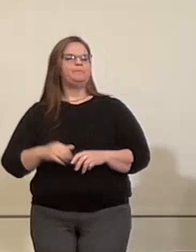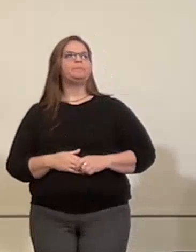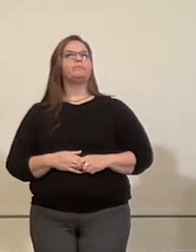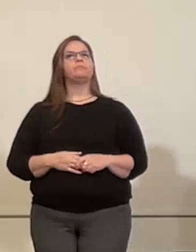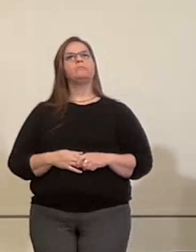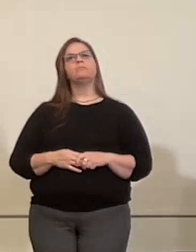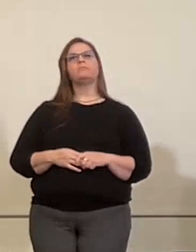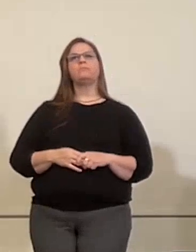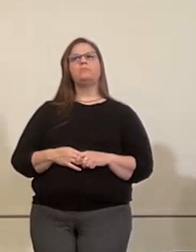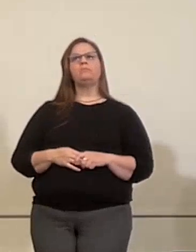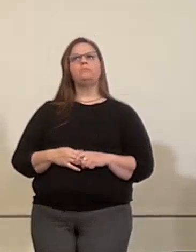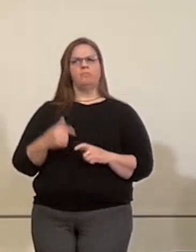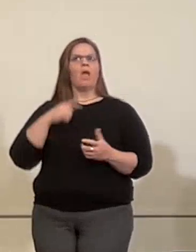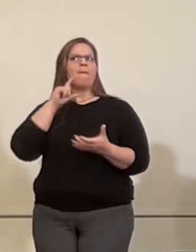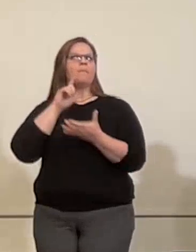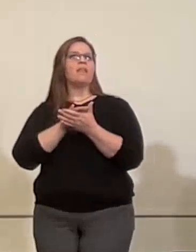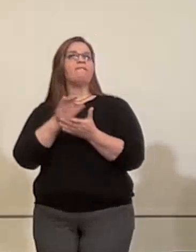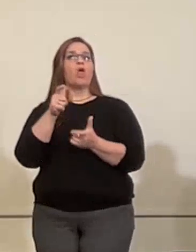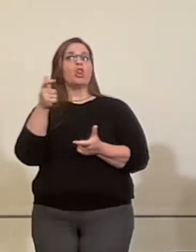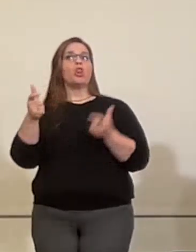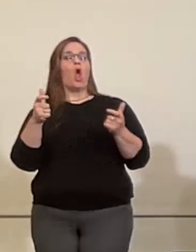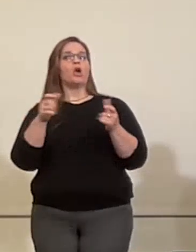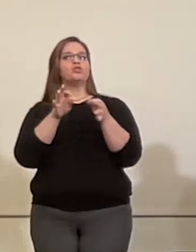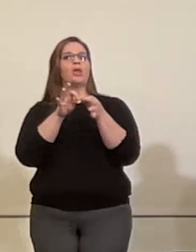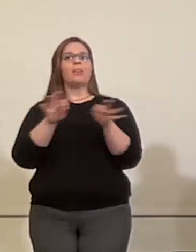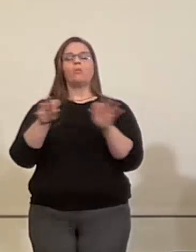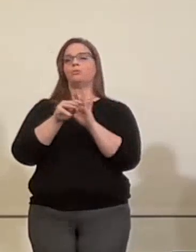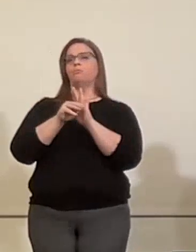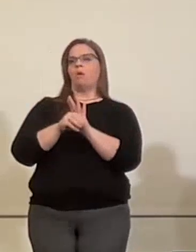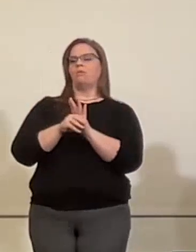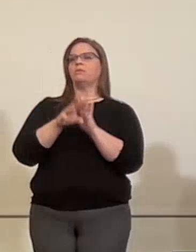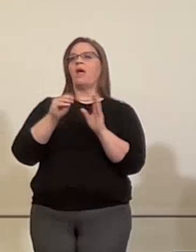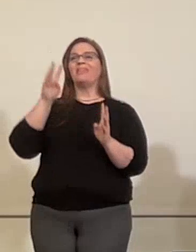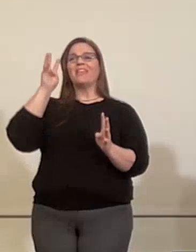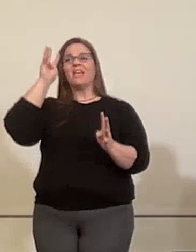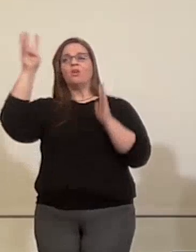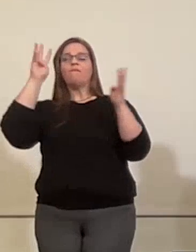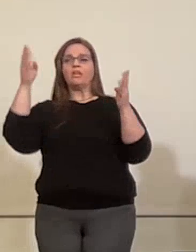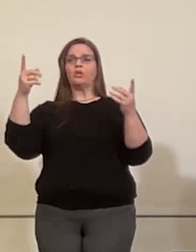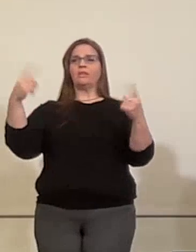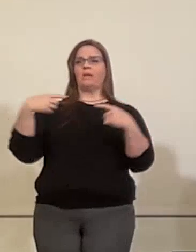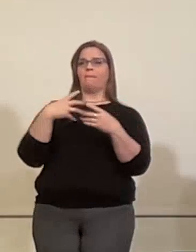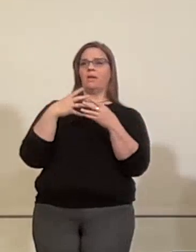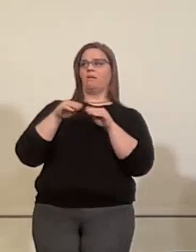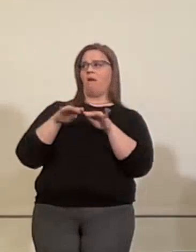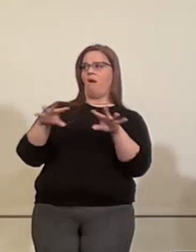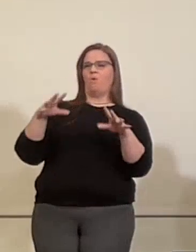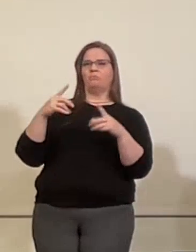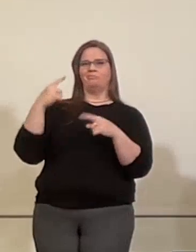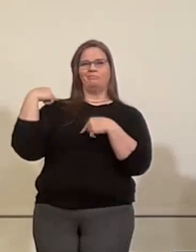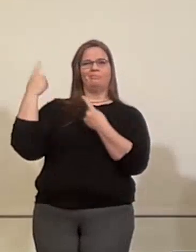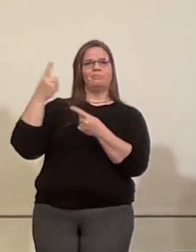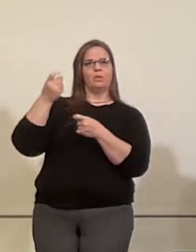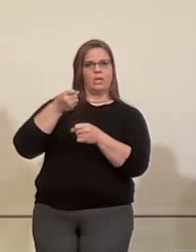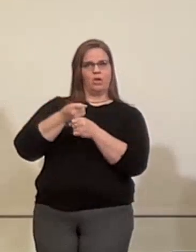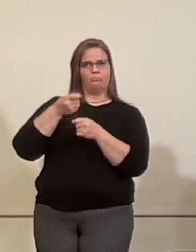that the innovation that's coming out over this last year is going to have a disproportionately bigger impact